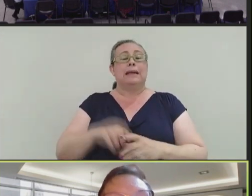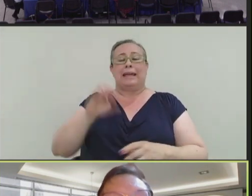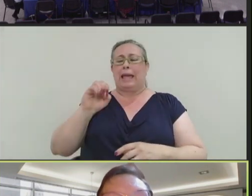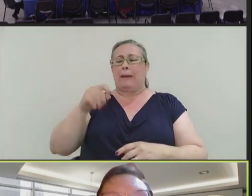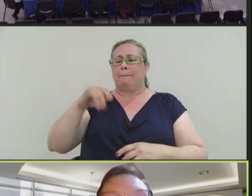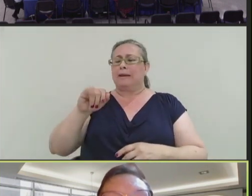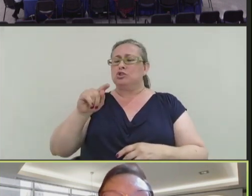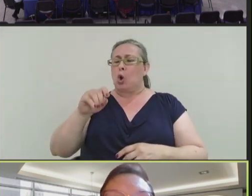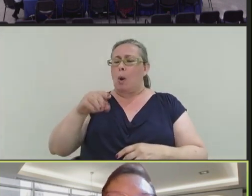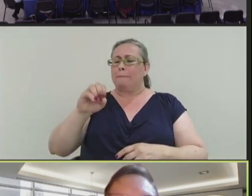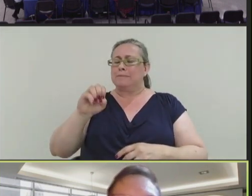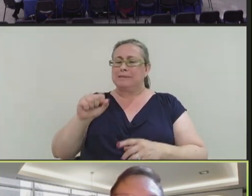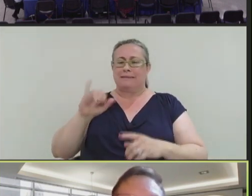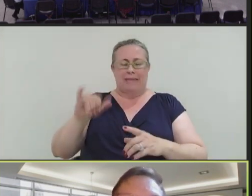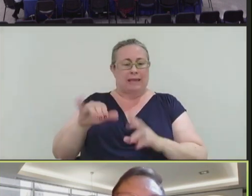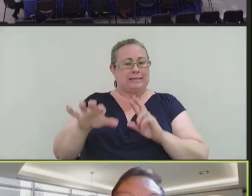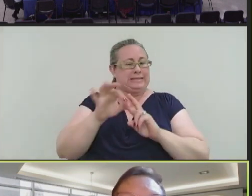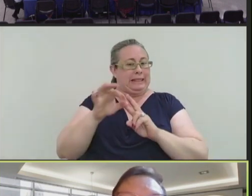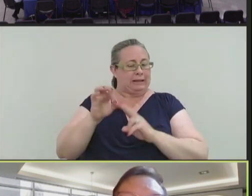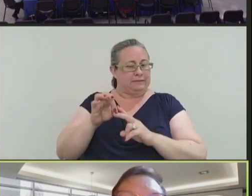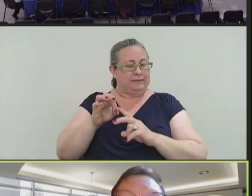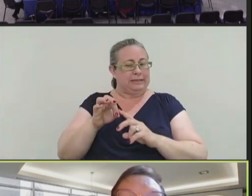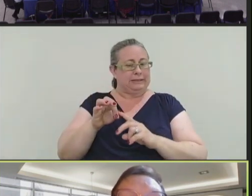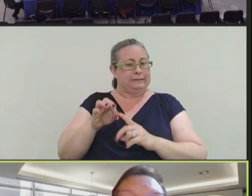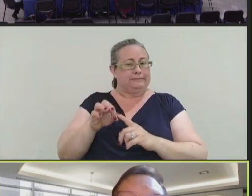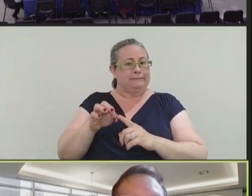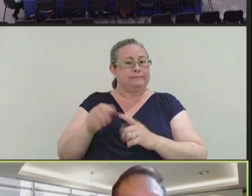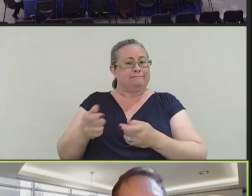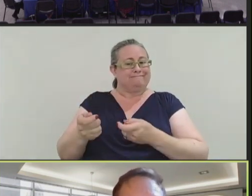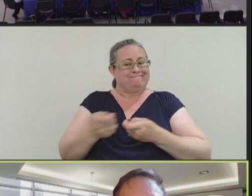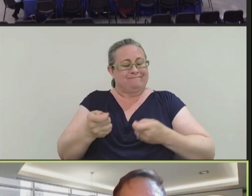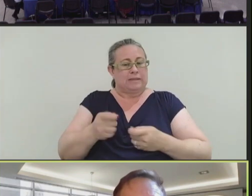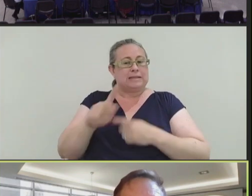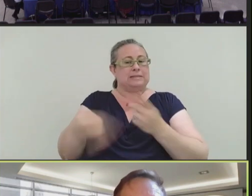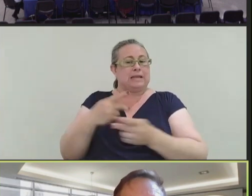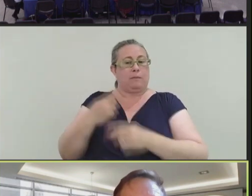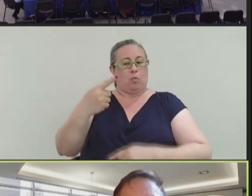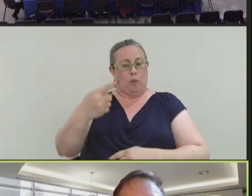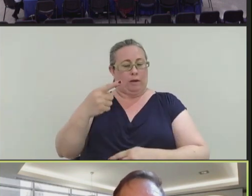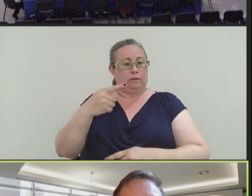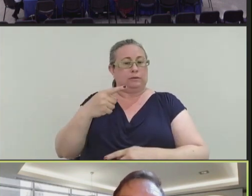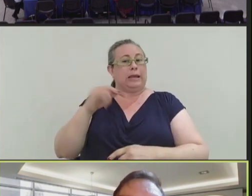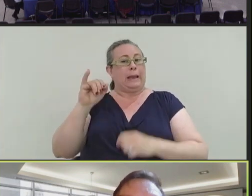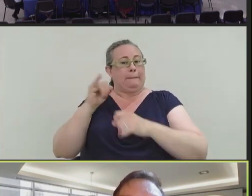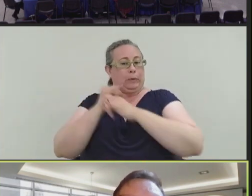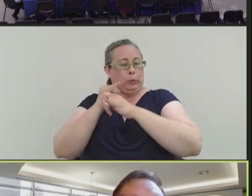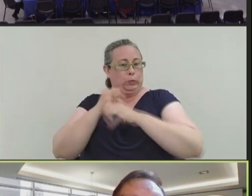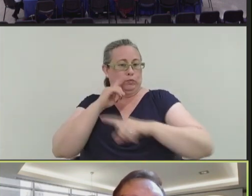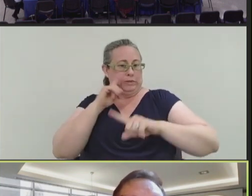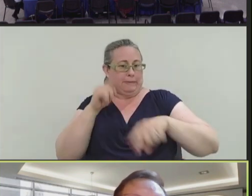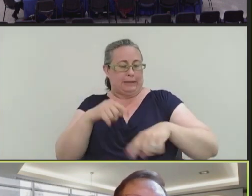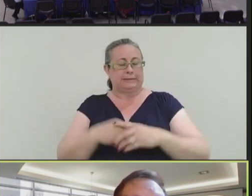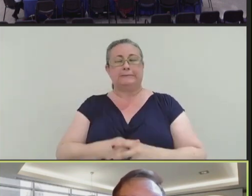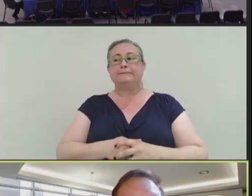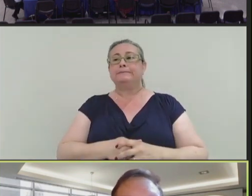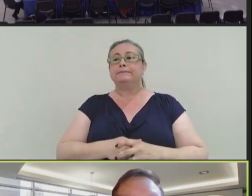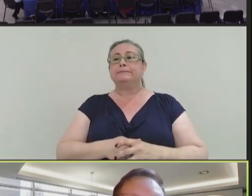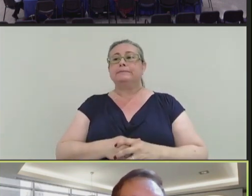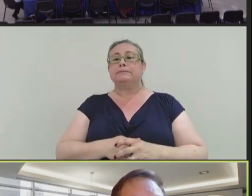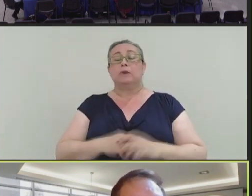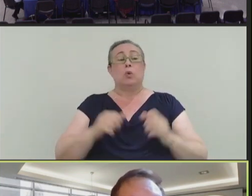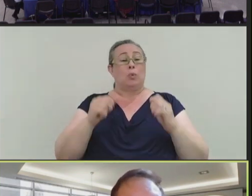that selectively elicit type one immune responses. So with this, you can identify